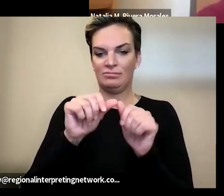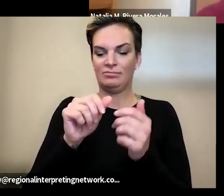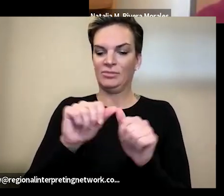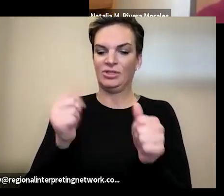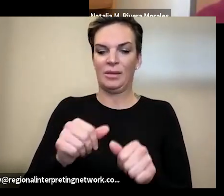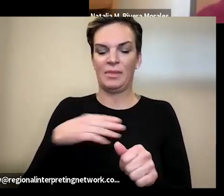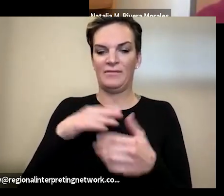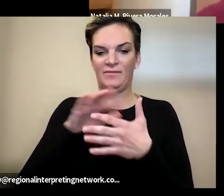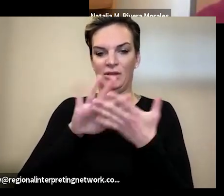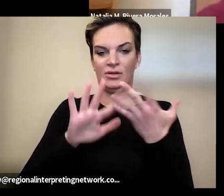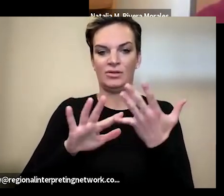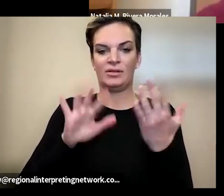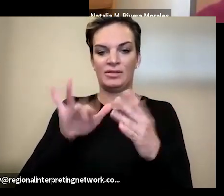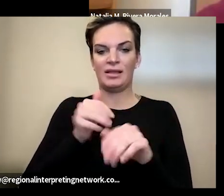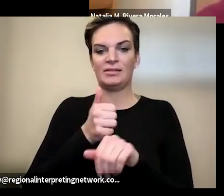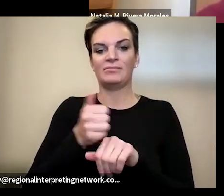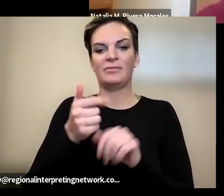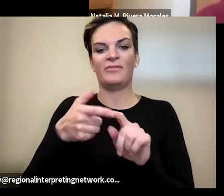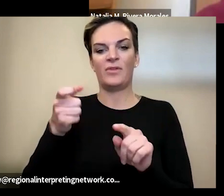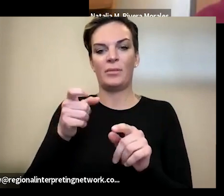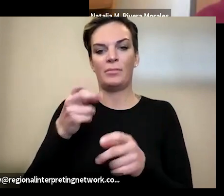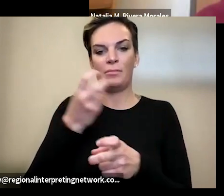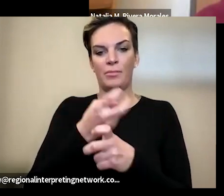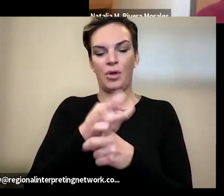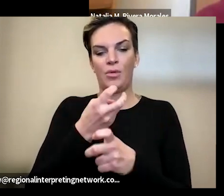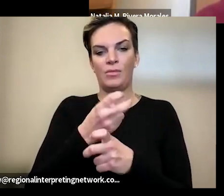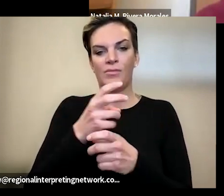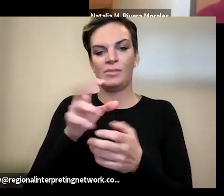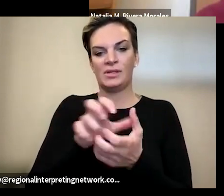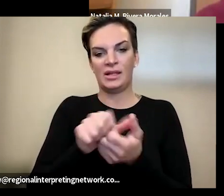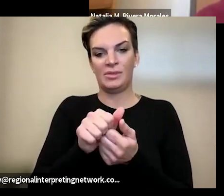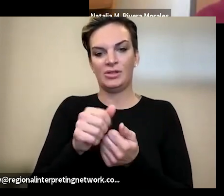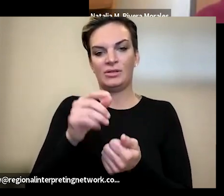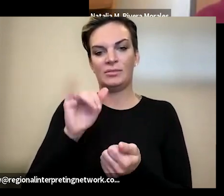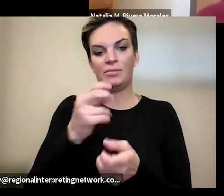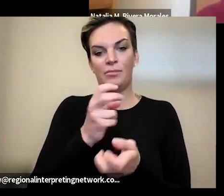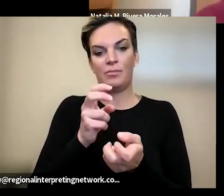This is a result of bone damage, the bones, and I know this from my x-rays, have altered in all